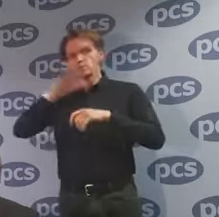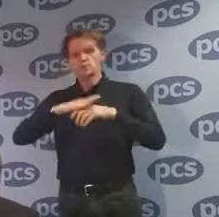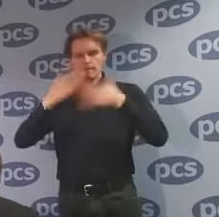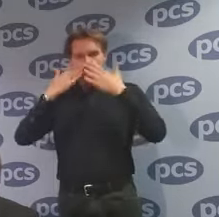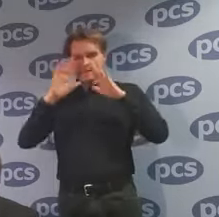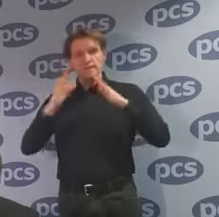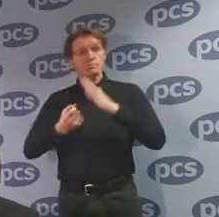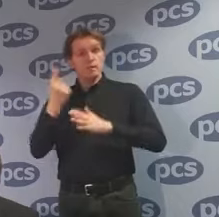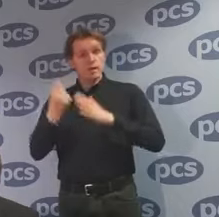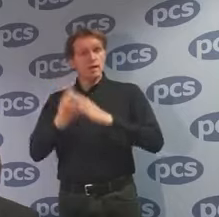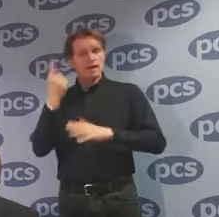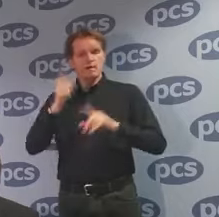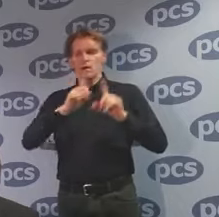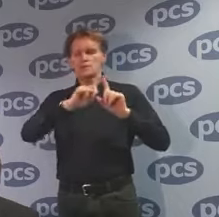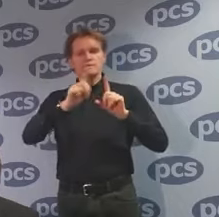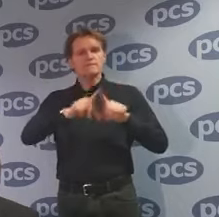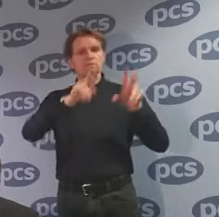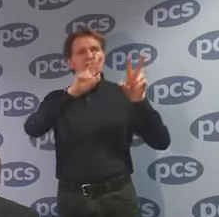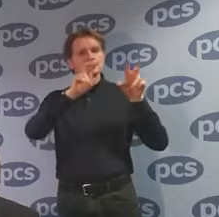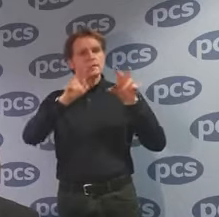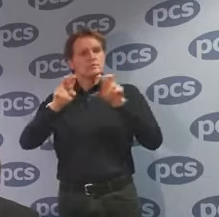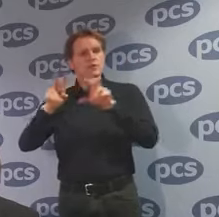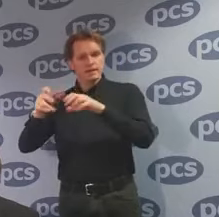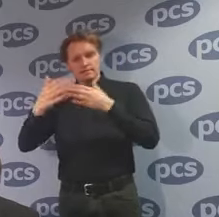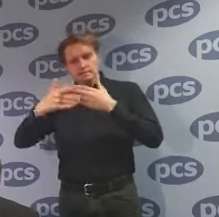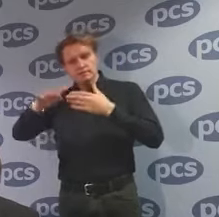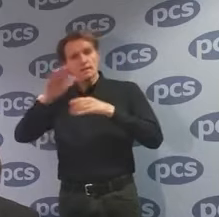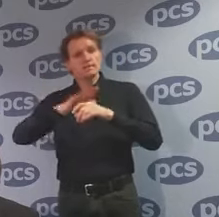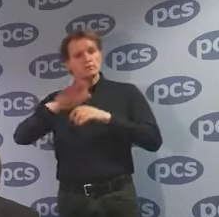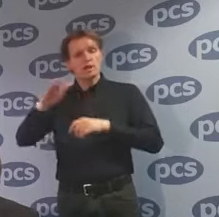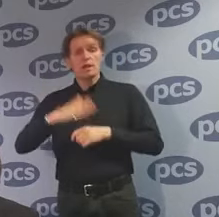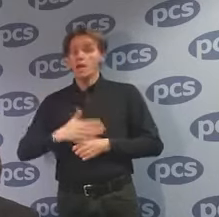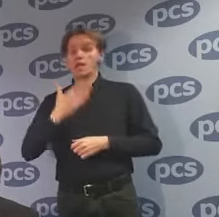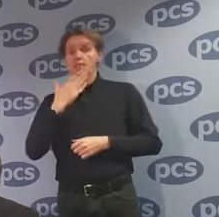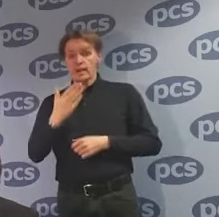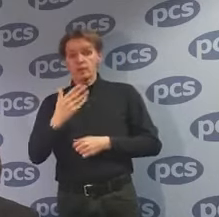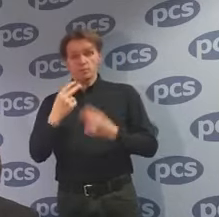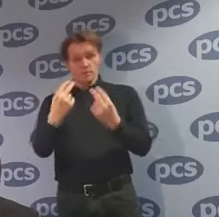different subjects as as we go on so thank you all for participating continue